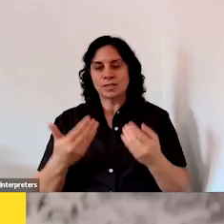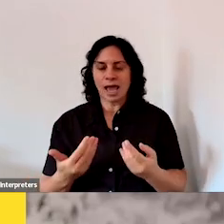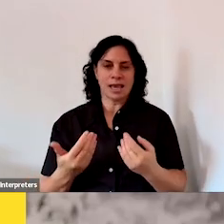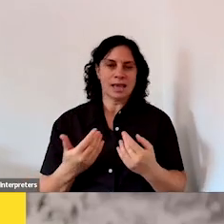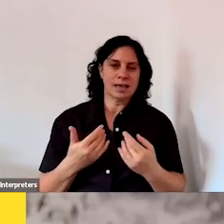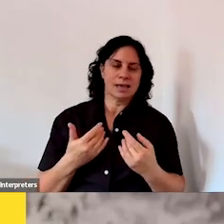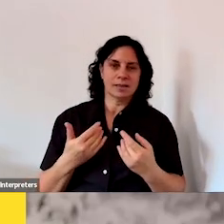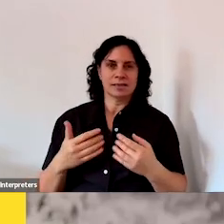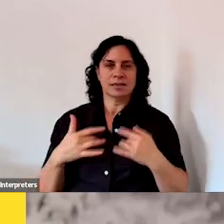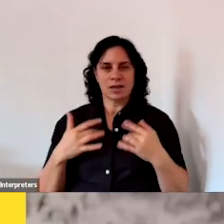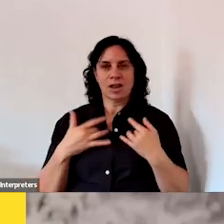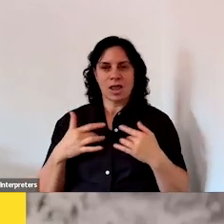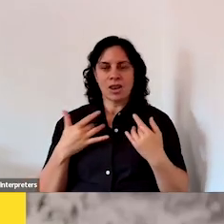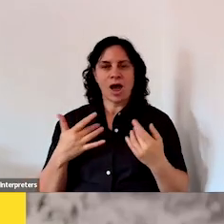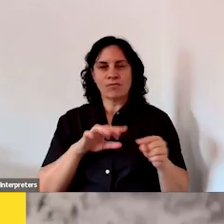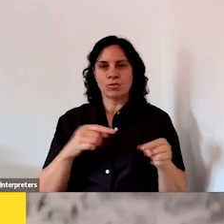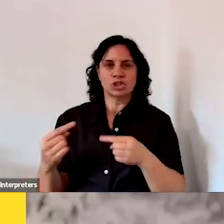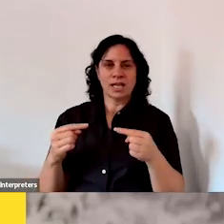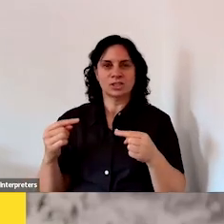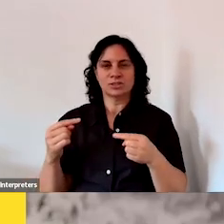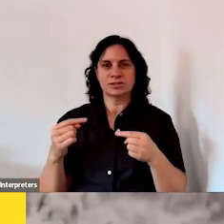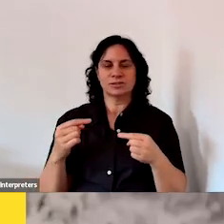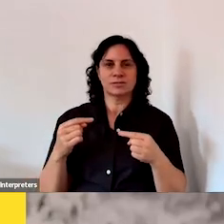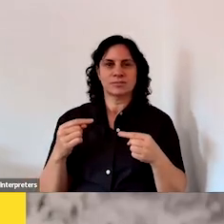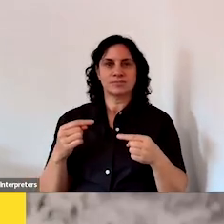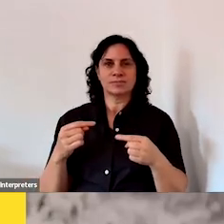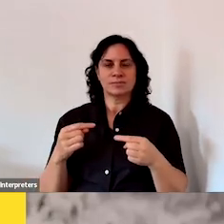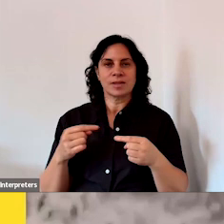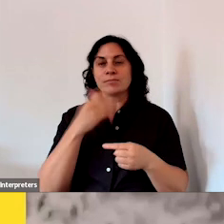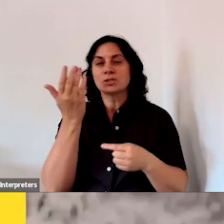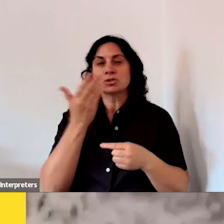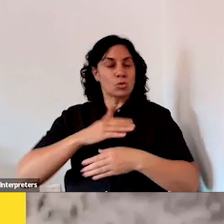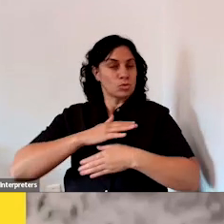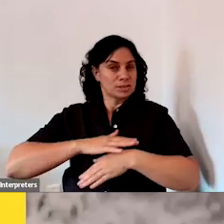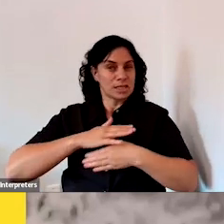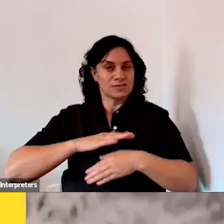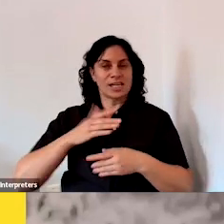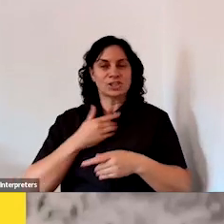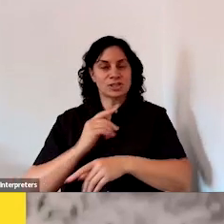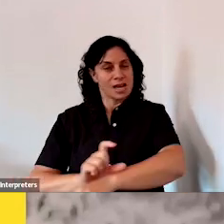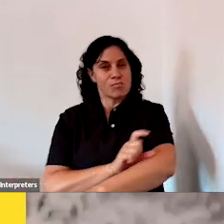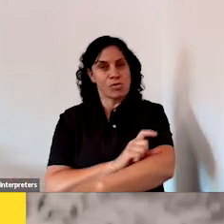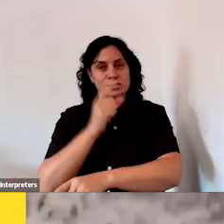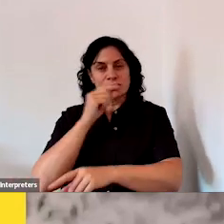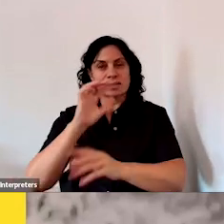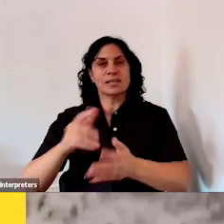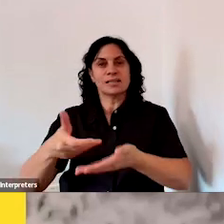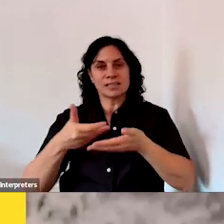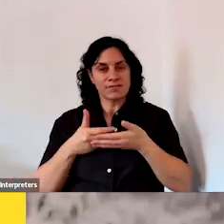and pressures, and academic settings together. School satisfaction and academic buoyancy give us a picture of how young people feel in school